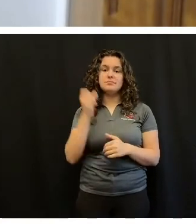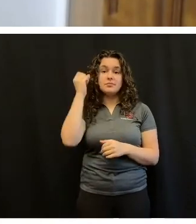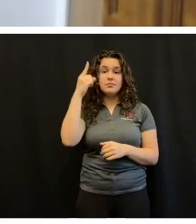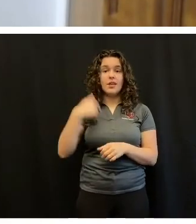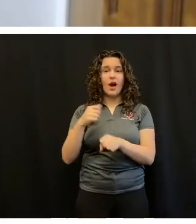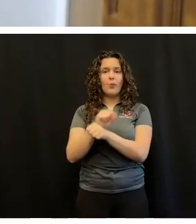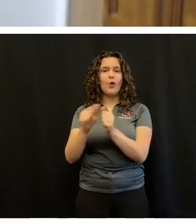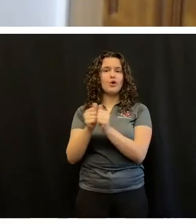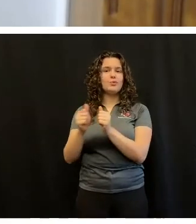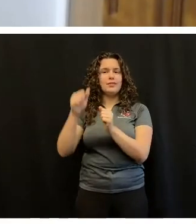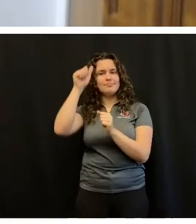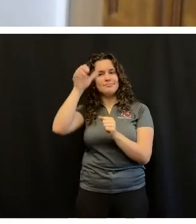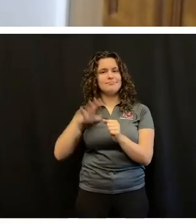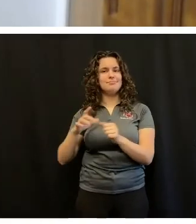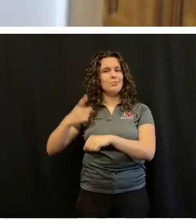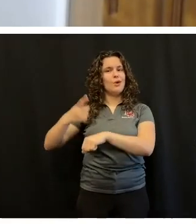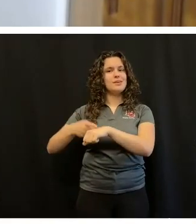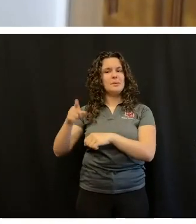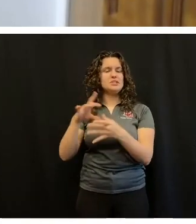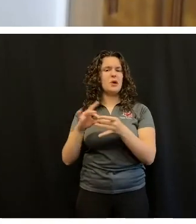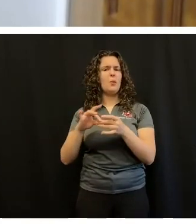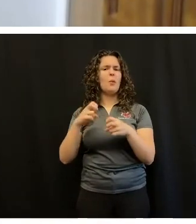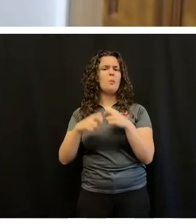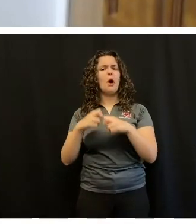and he'd say, "Well, problems are "just really opportunities to excel."